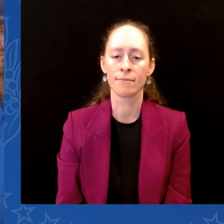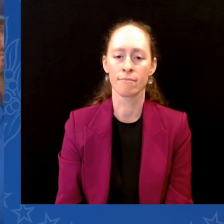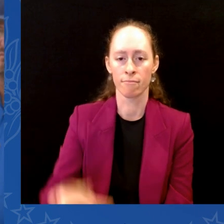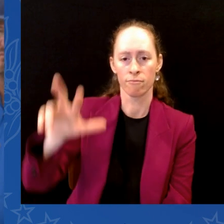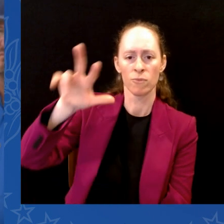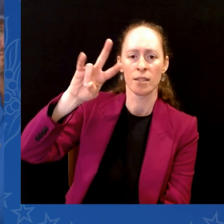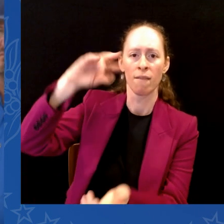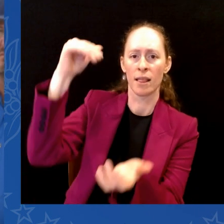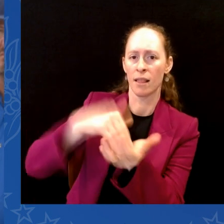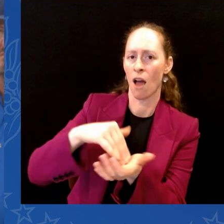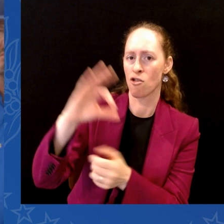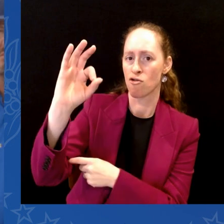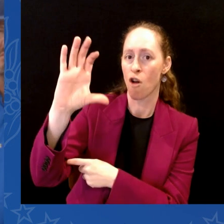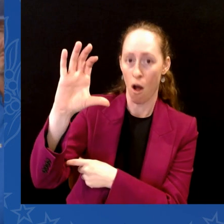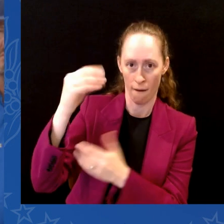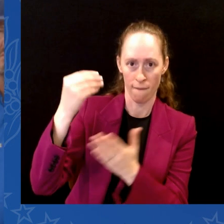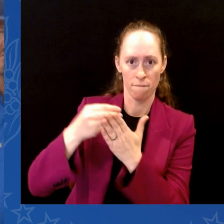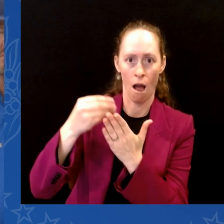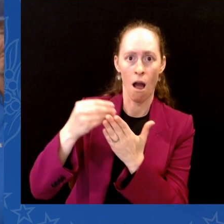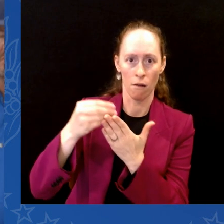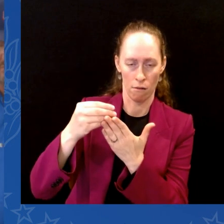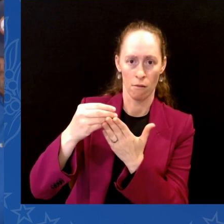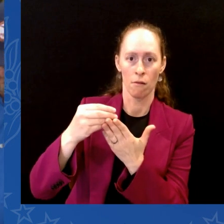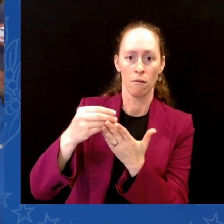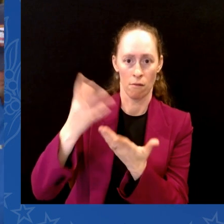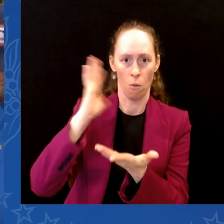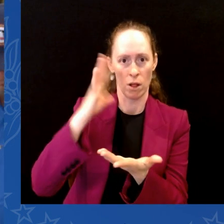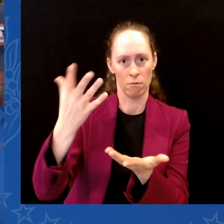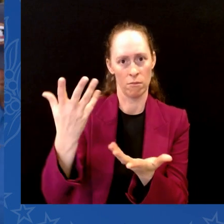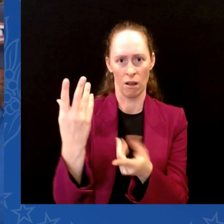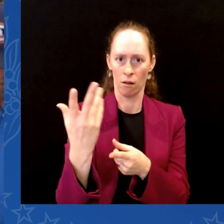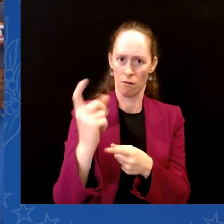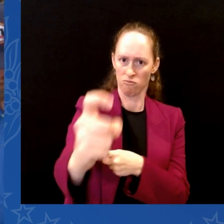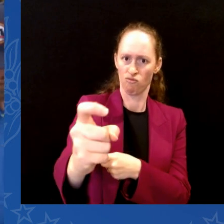you may be eligible for another $39- excuse me -- $37,900.